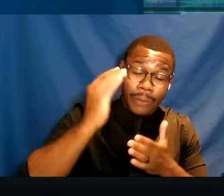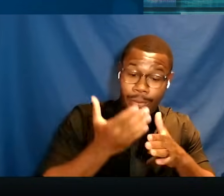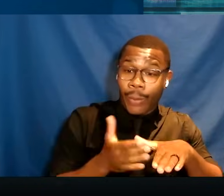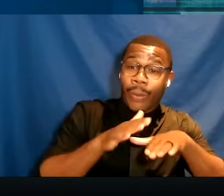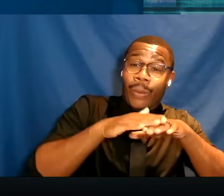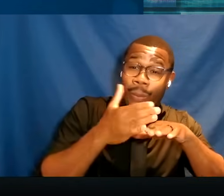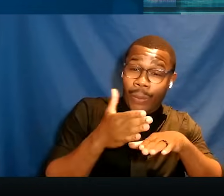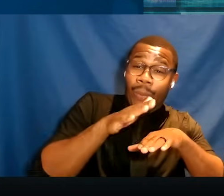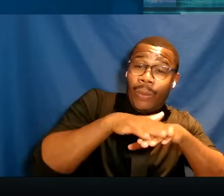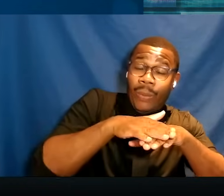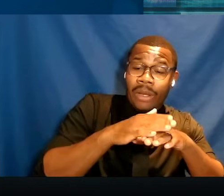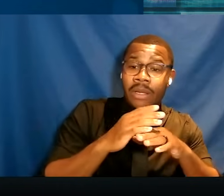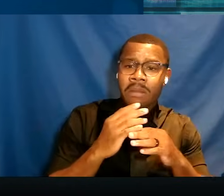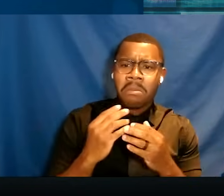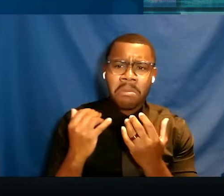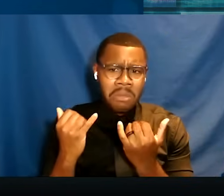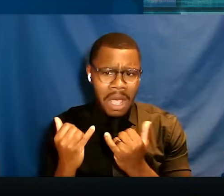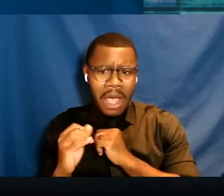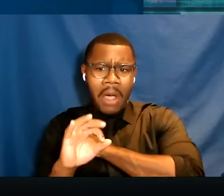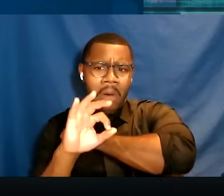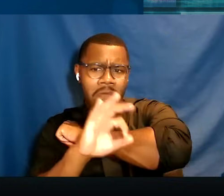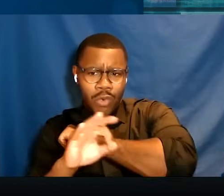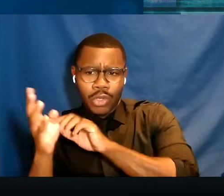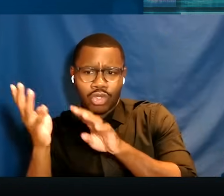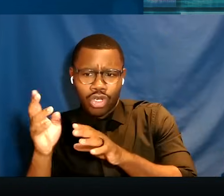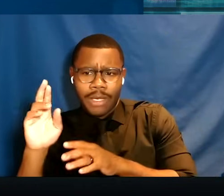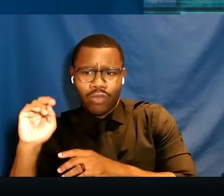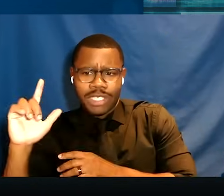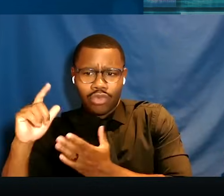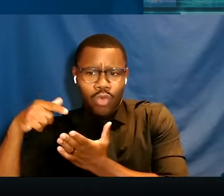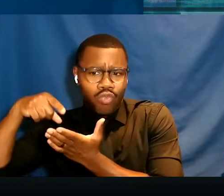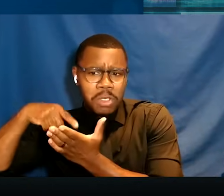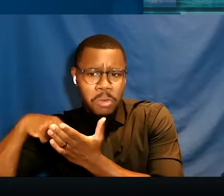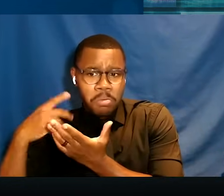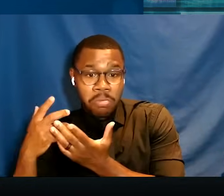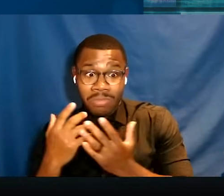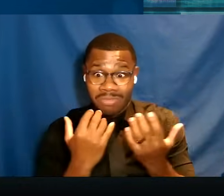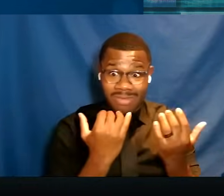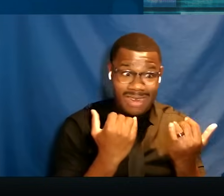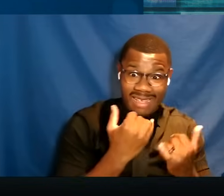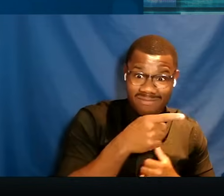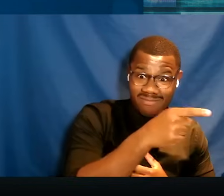what the foreign streaming residual is now. And so that is gonna be a significant driver of money